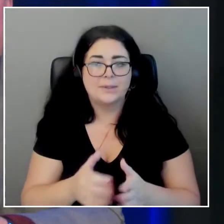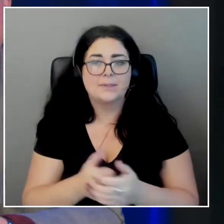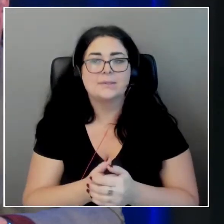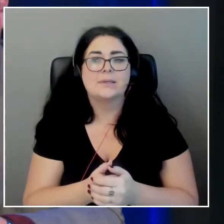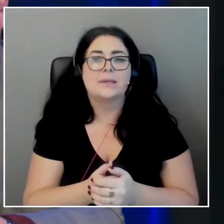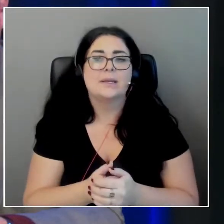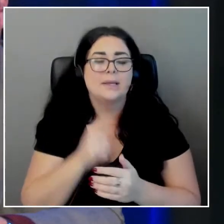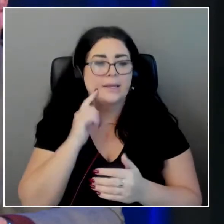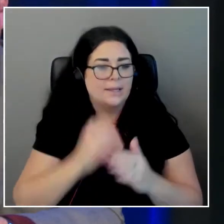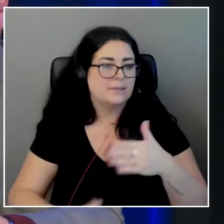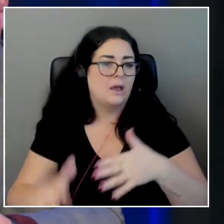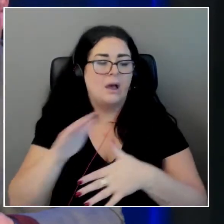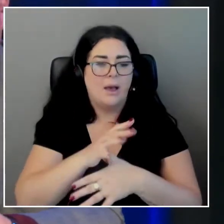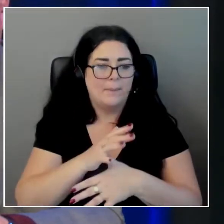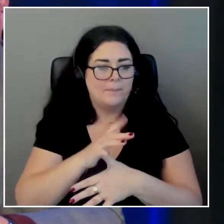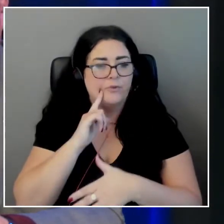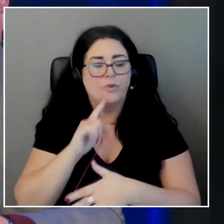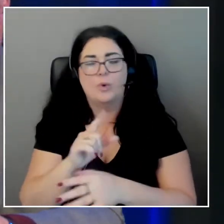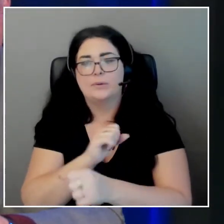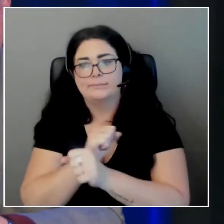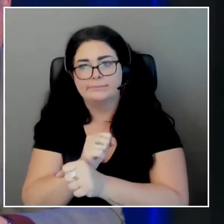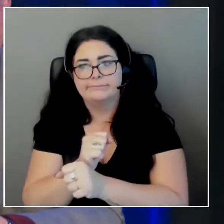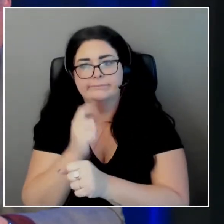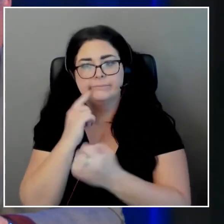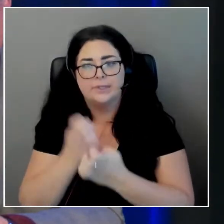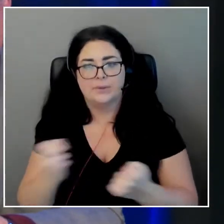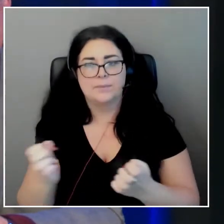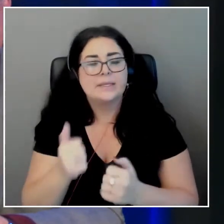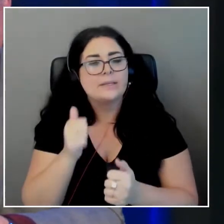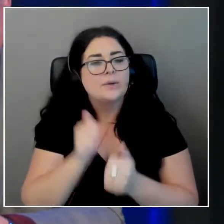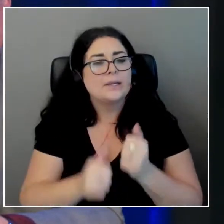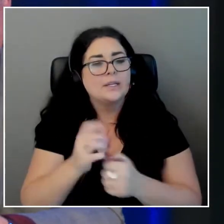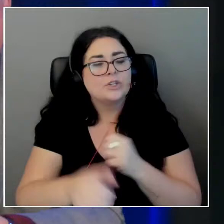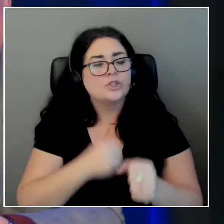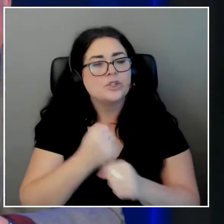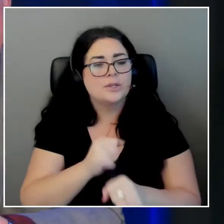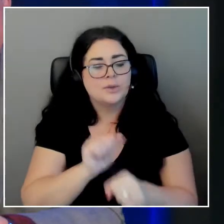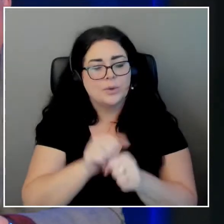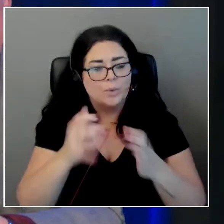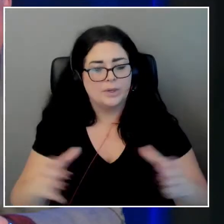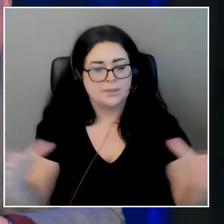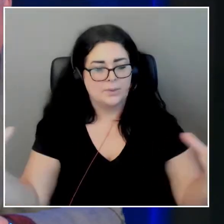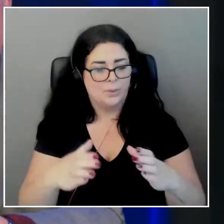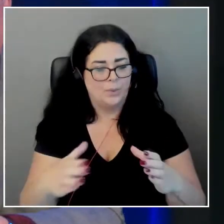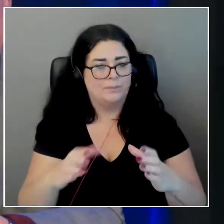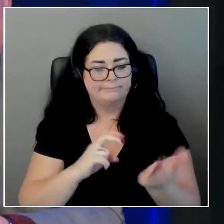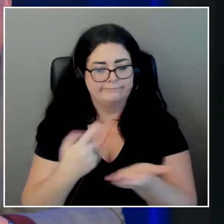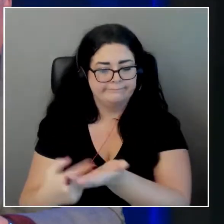Each year, employees come together for a Safety Summit to learn from one another and discover how we can enhance our